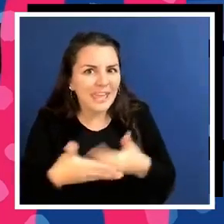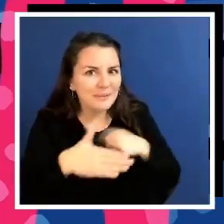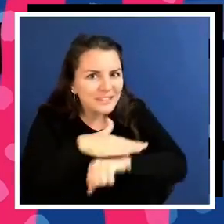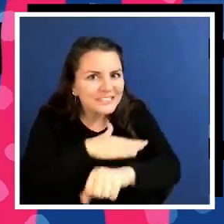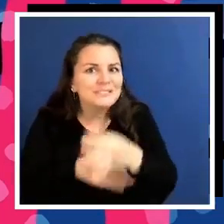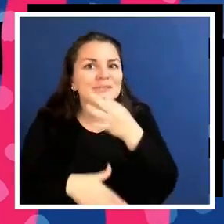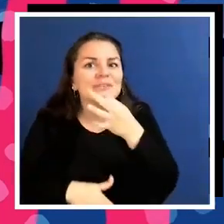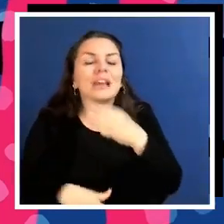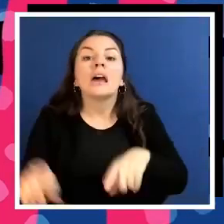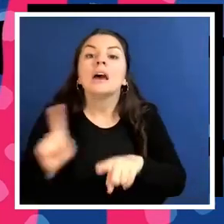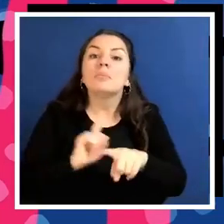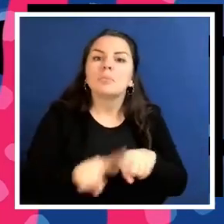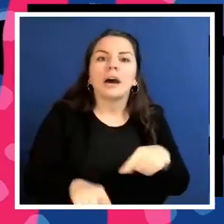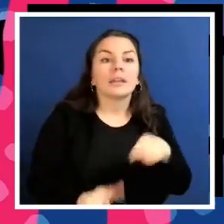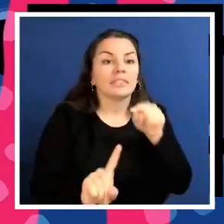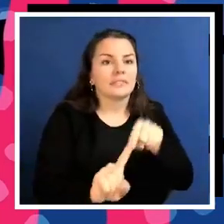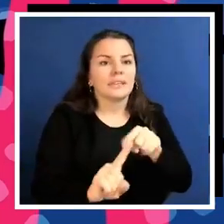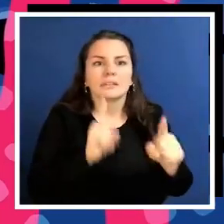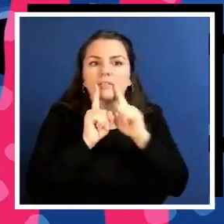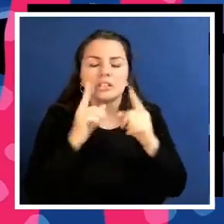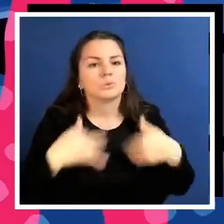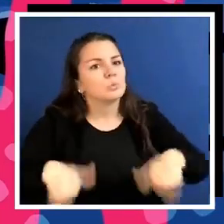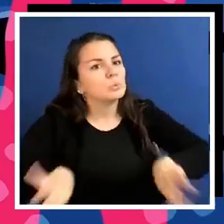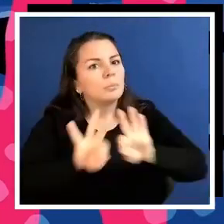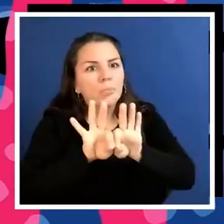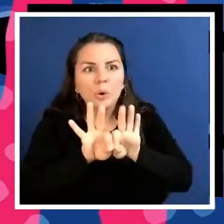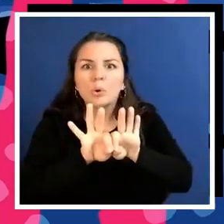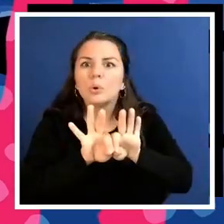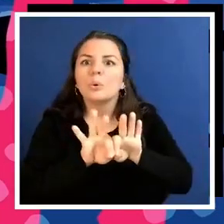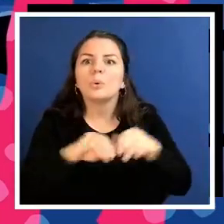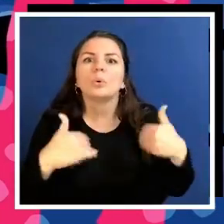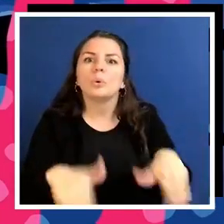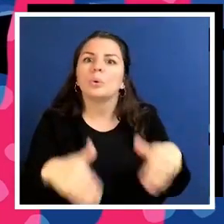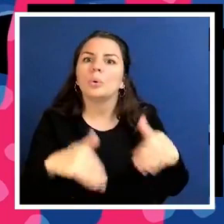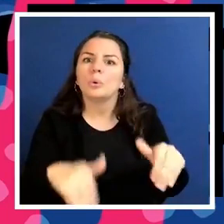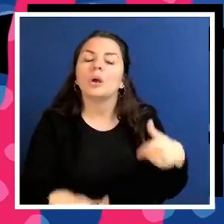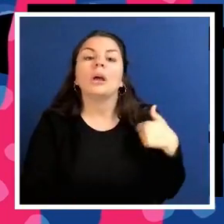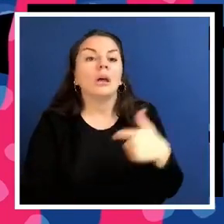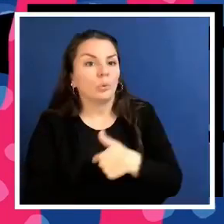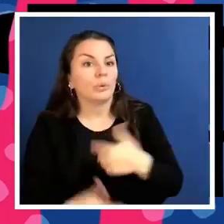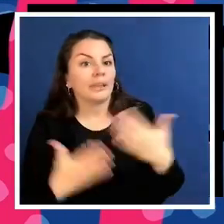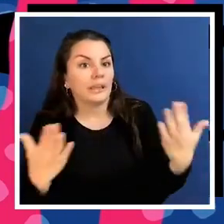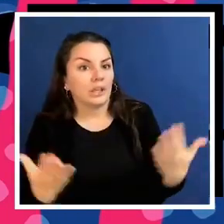I LOVE SEEING YOU ALL ON SOCIAL.